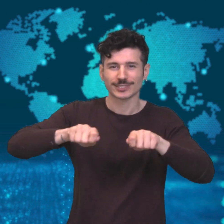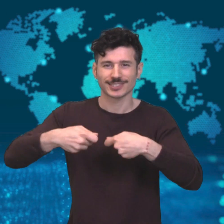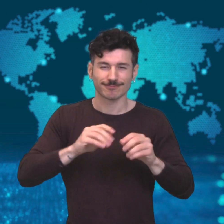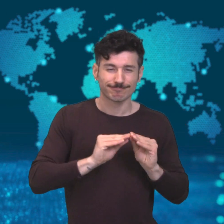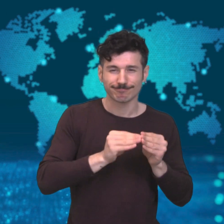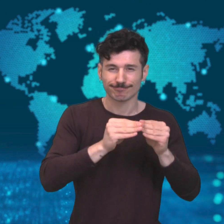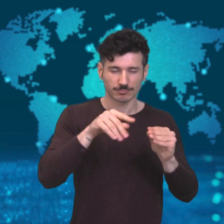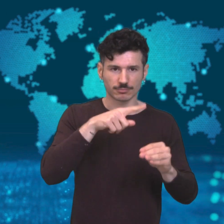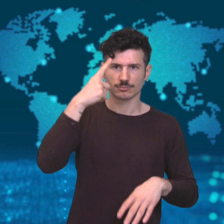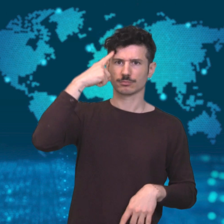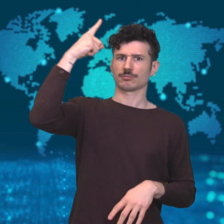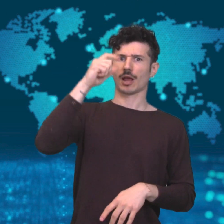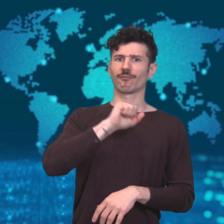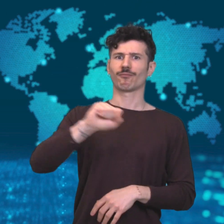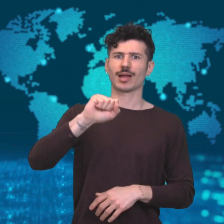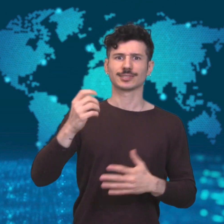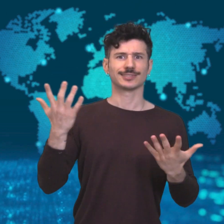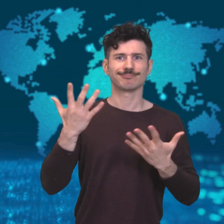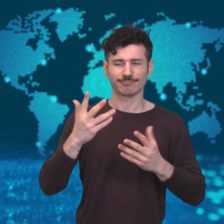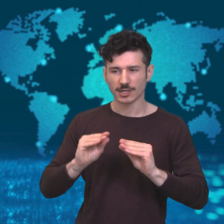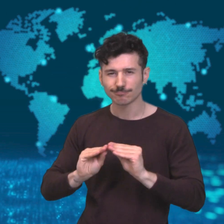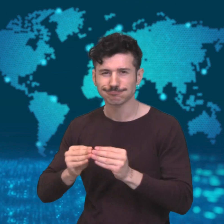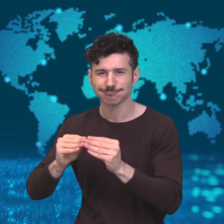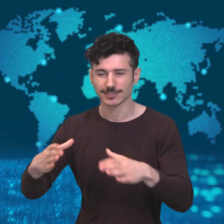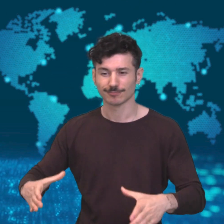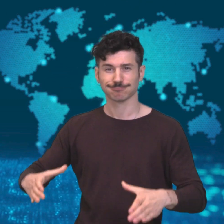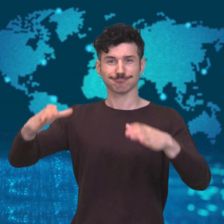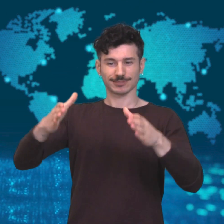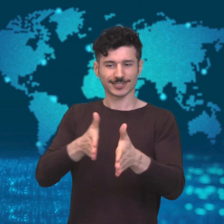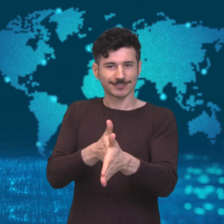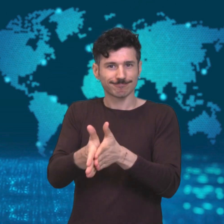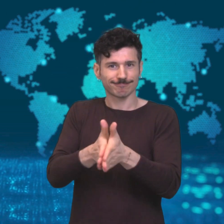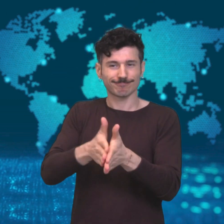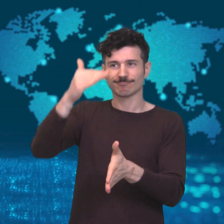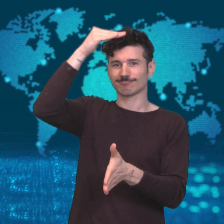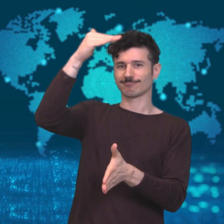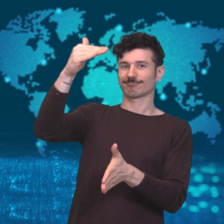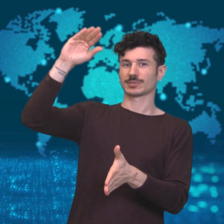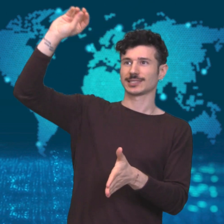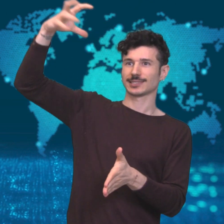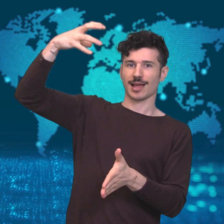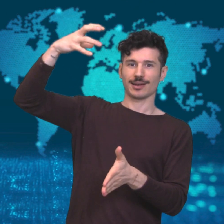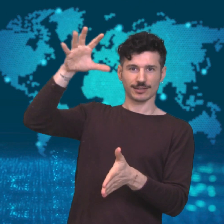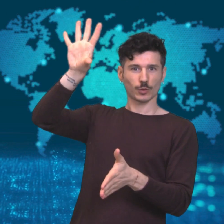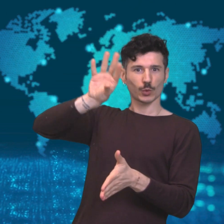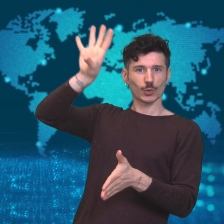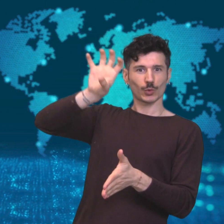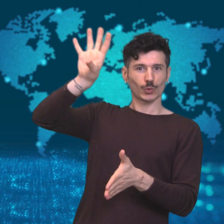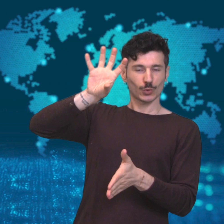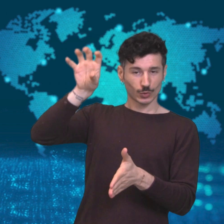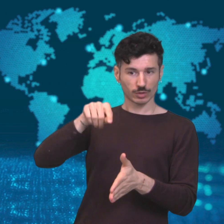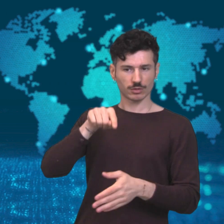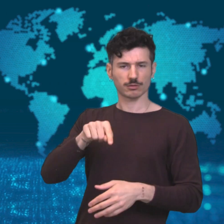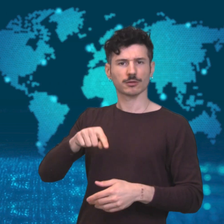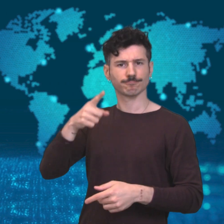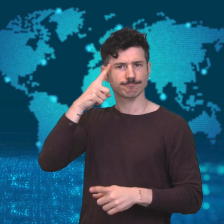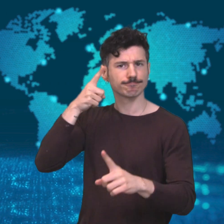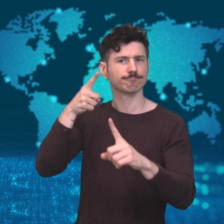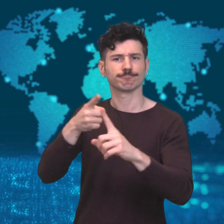shoemaker made a quick decision to create a solar-powered hand-washing basin to help people